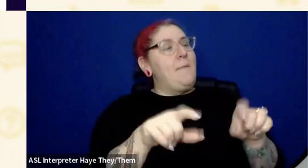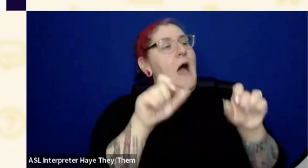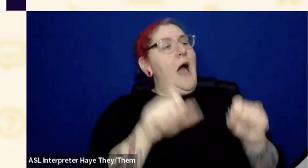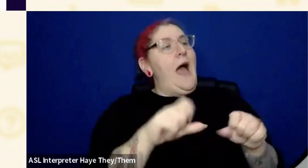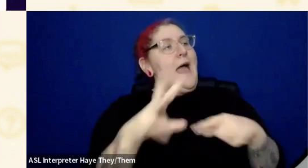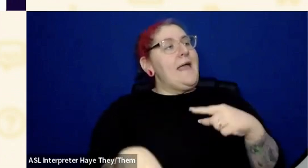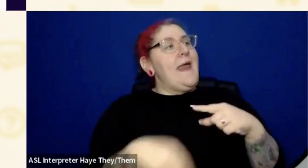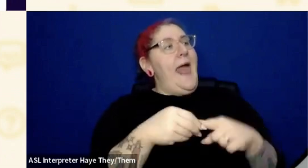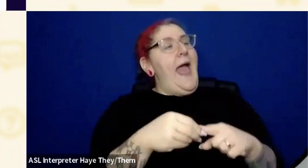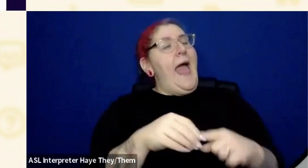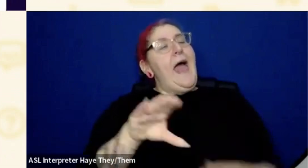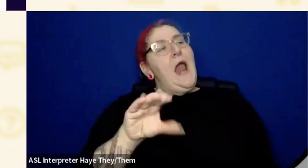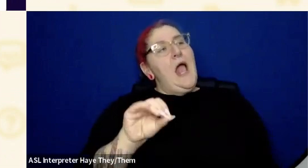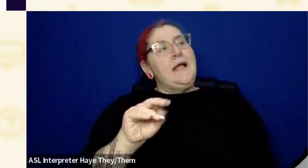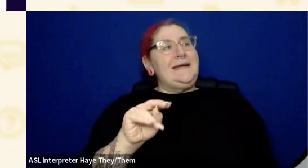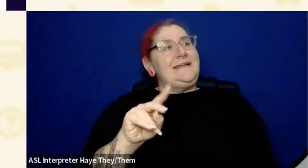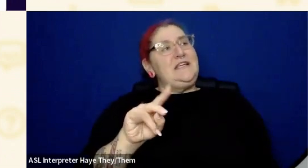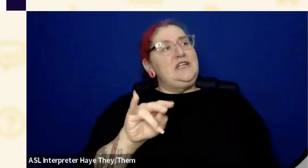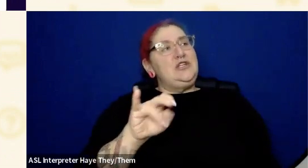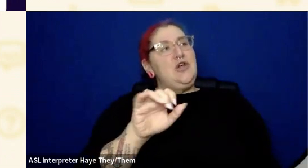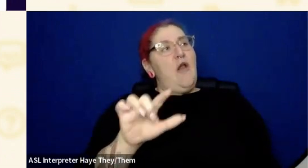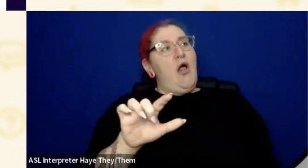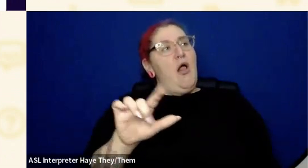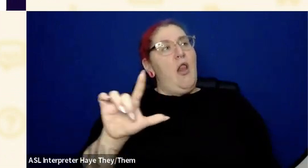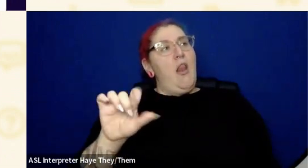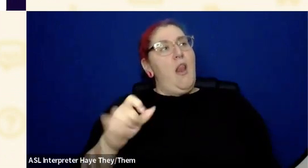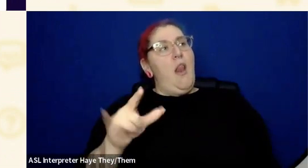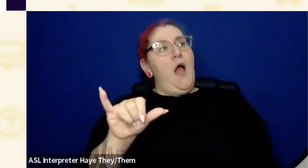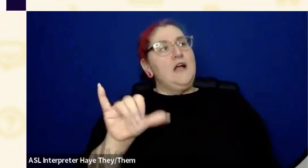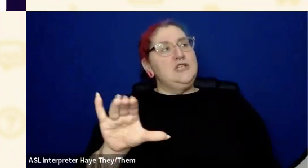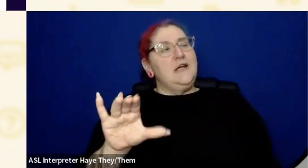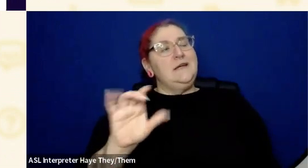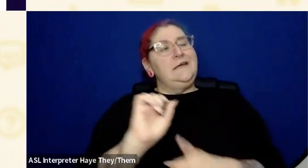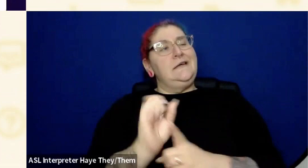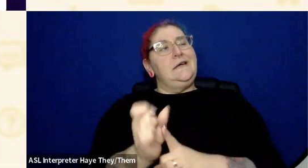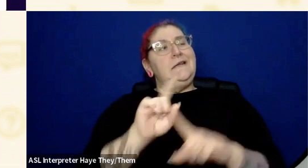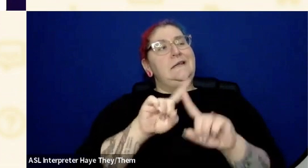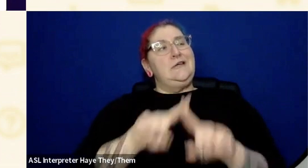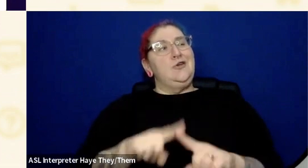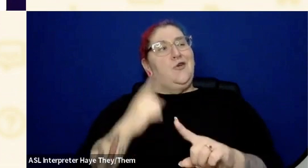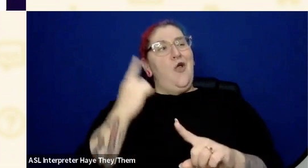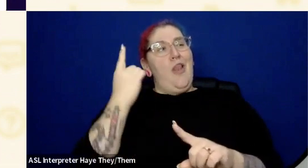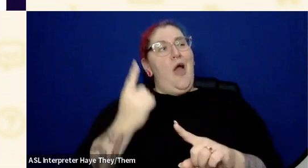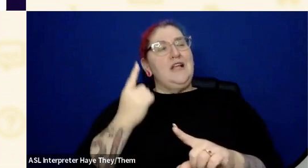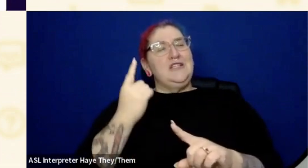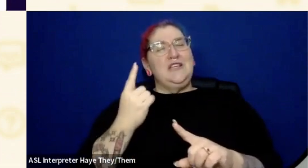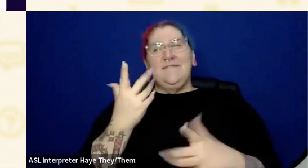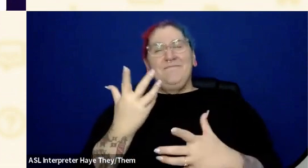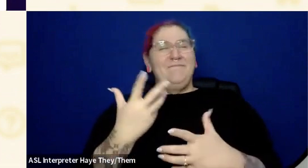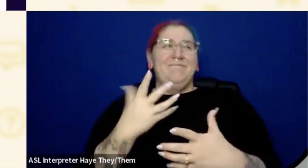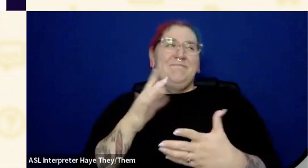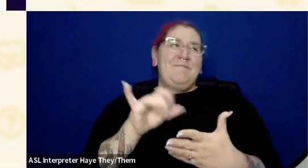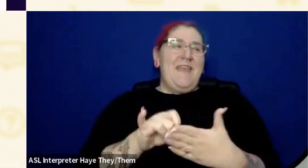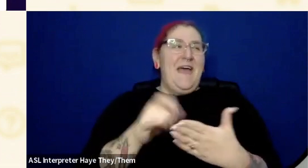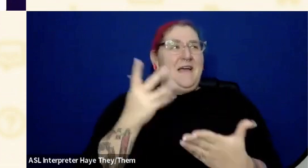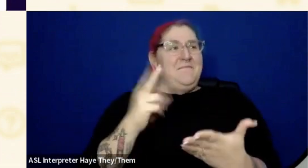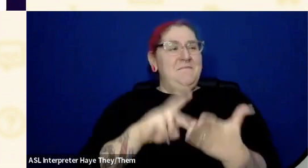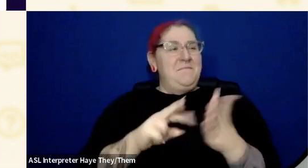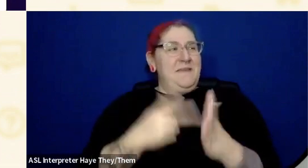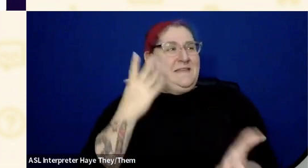Wouldn't it make sense to not show the submit button, for instance,